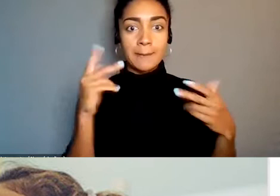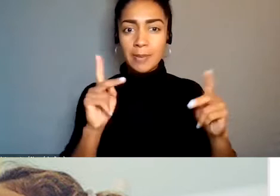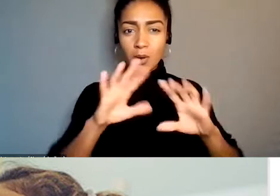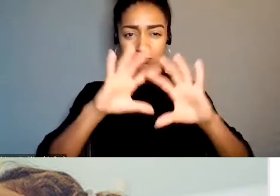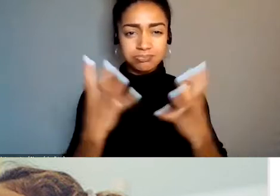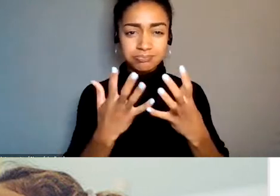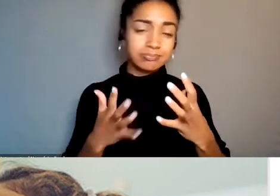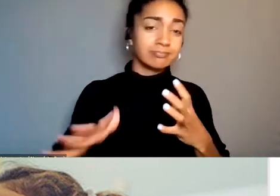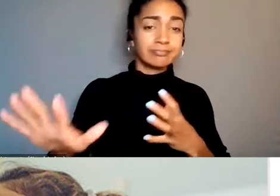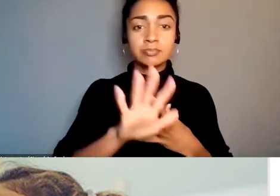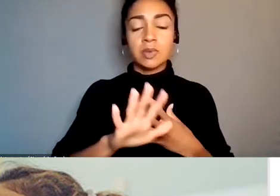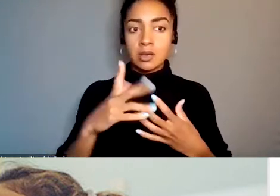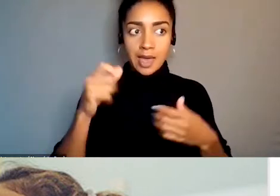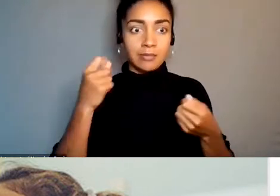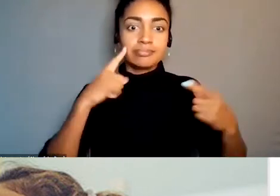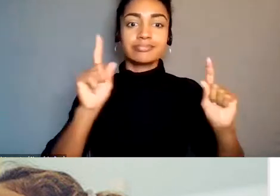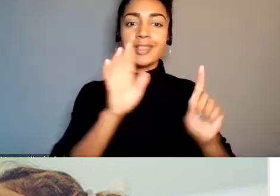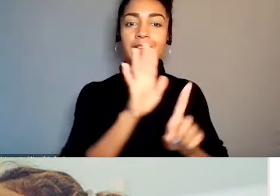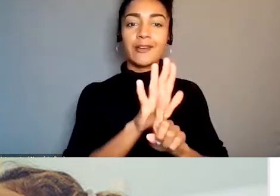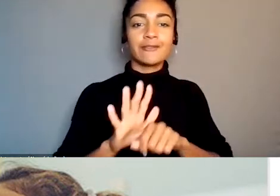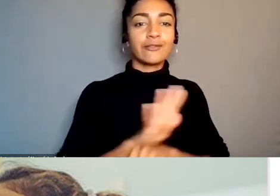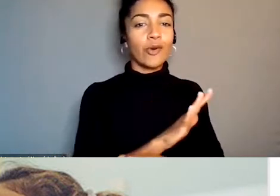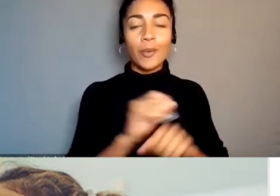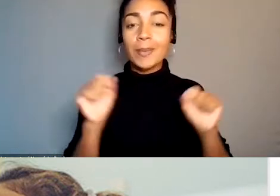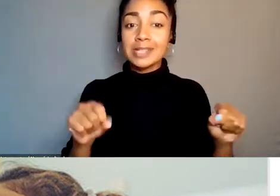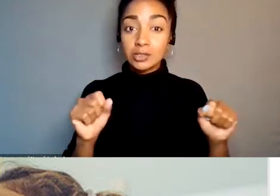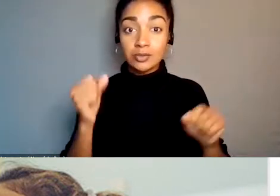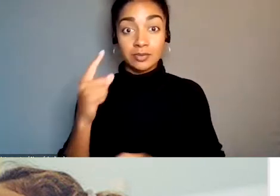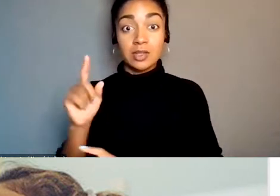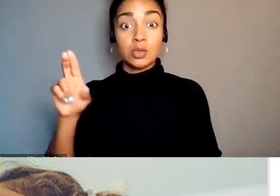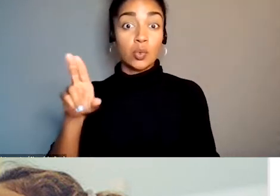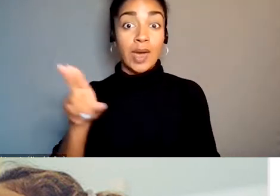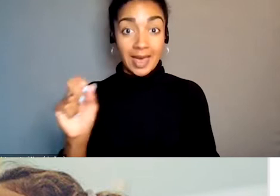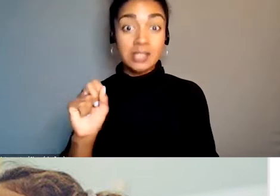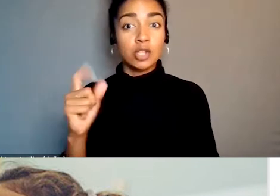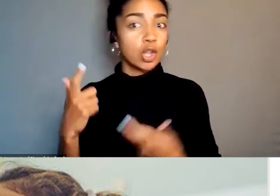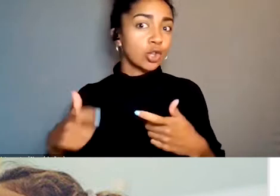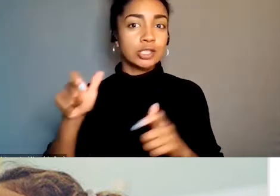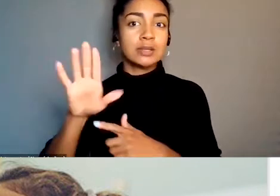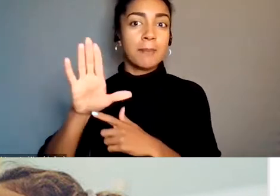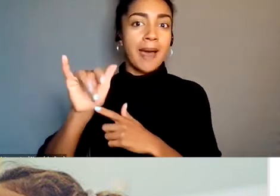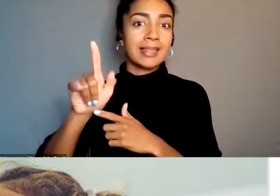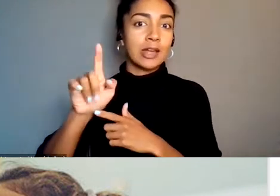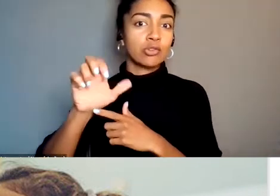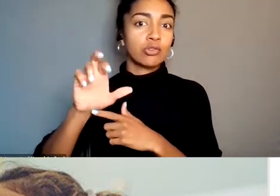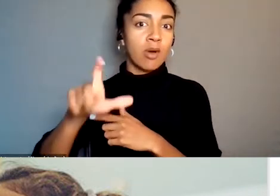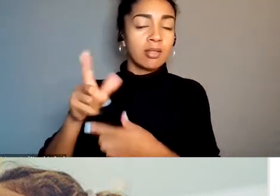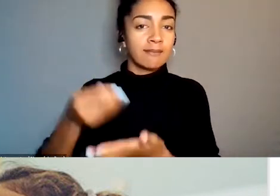the United States is the largest bilateral funding of international basic education. In fiscal year 2020,